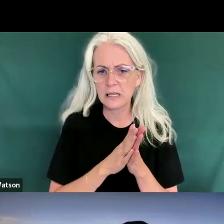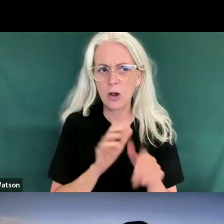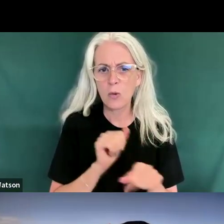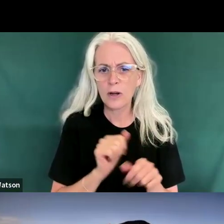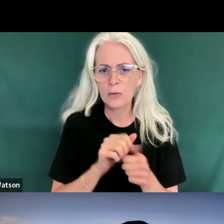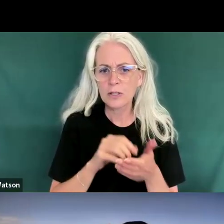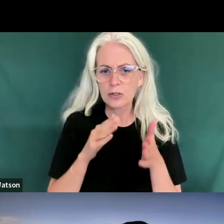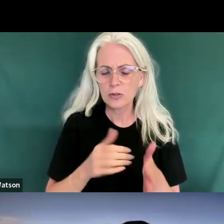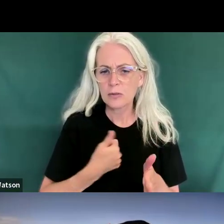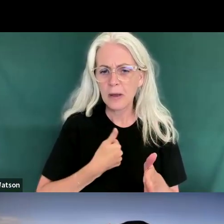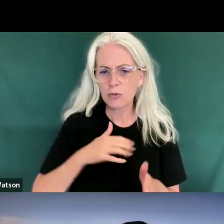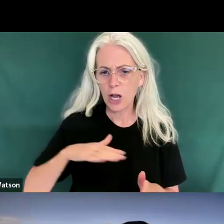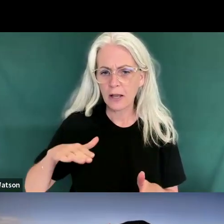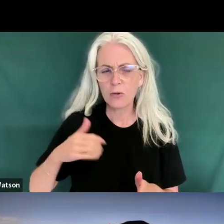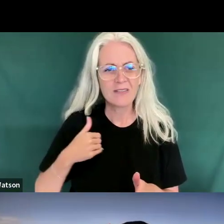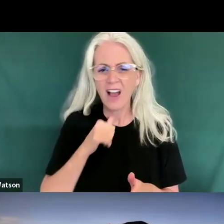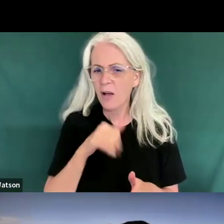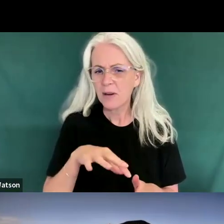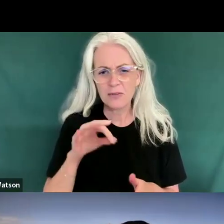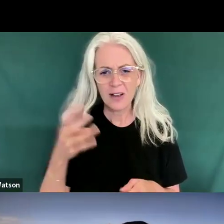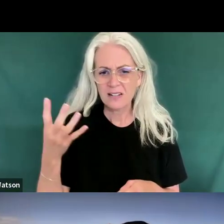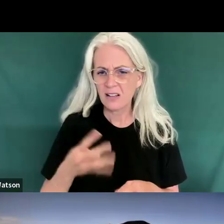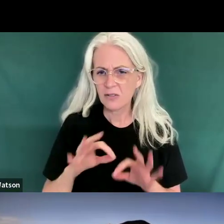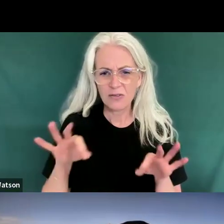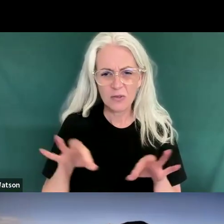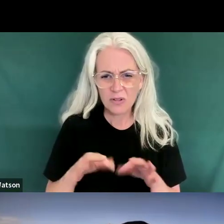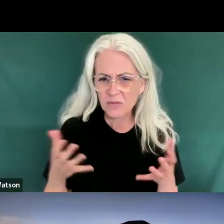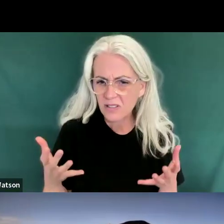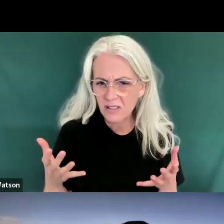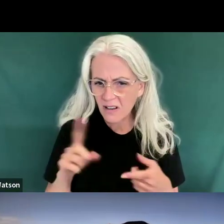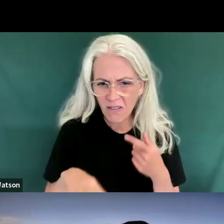and my own child, we have not been able to download forms nor complete forms online.